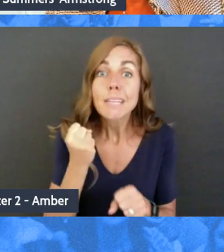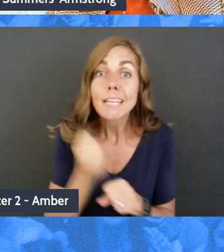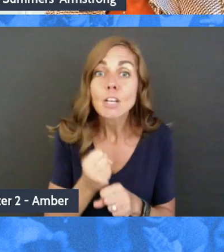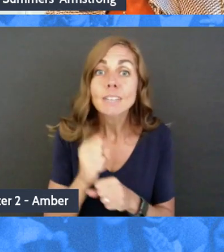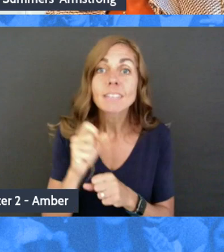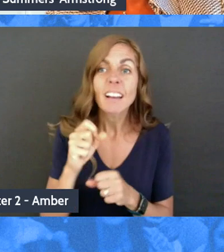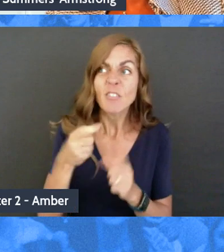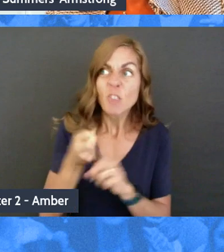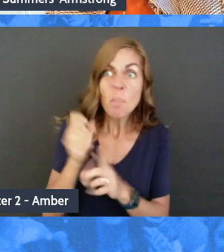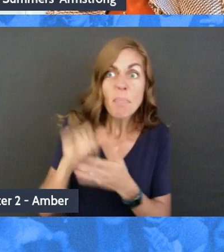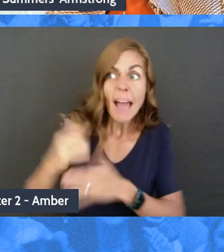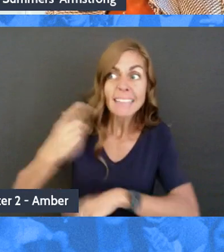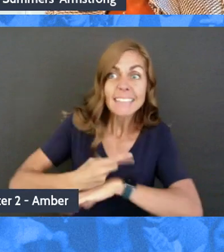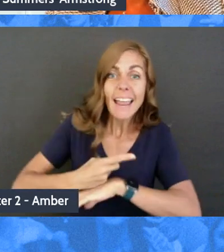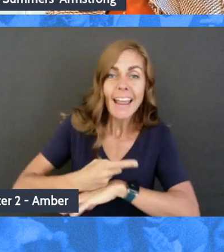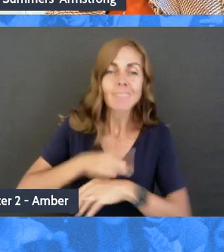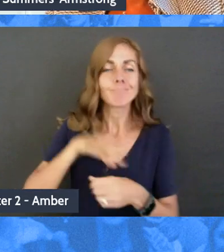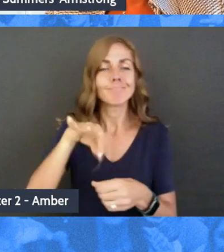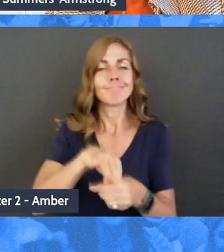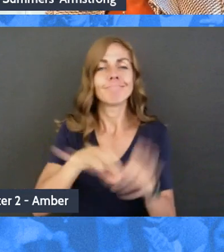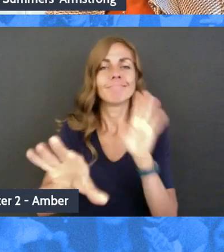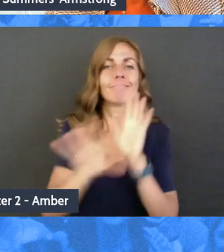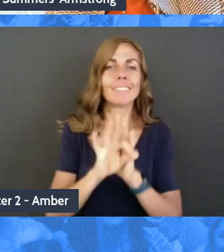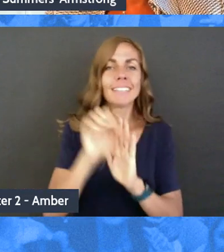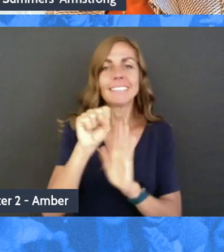I was elected to the state House of Representatives